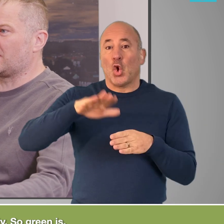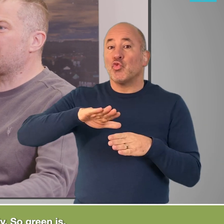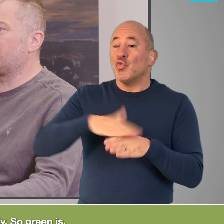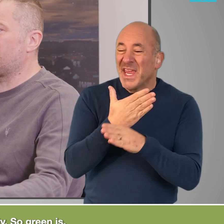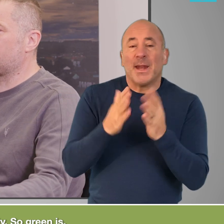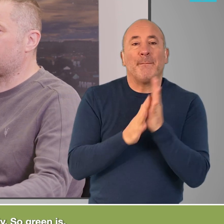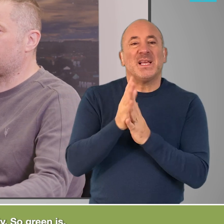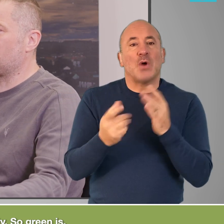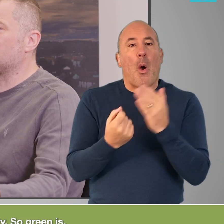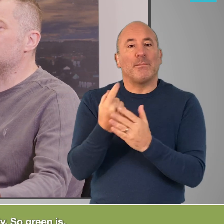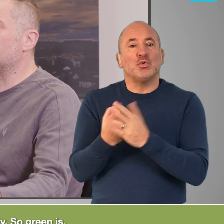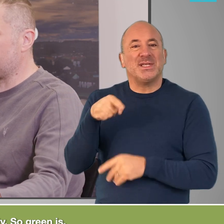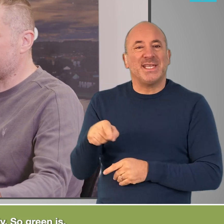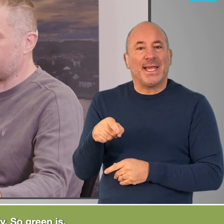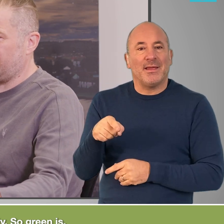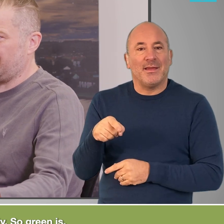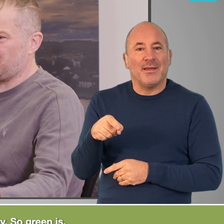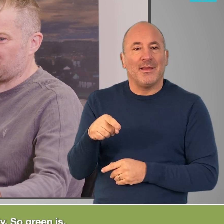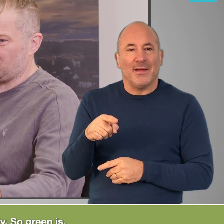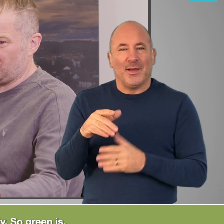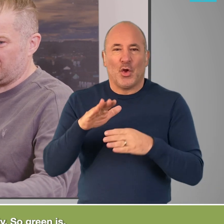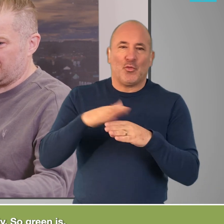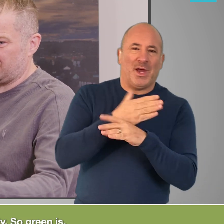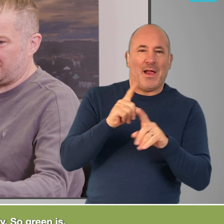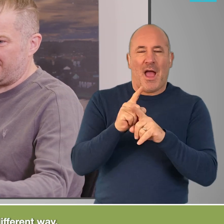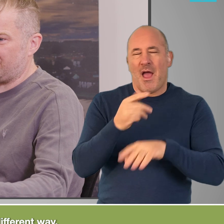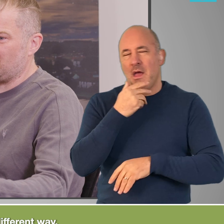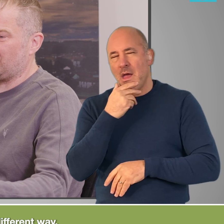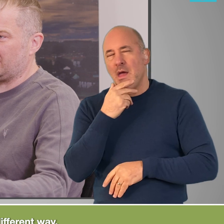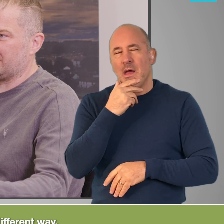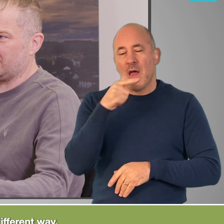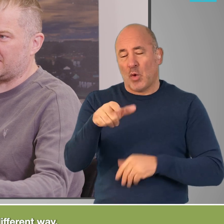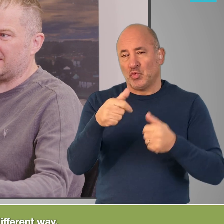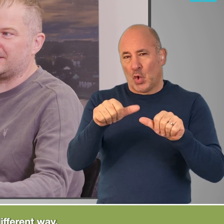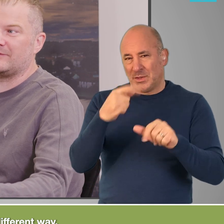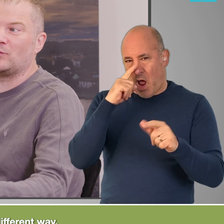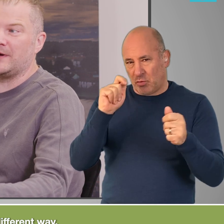Green is the opportunity. So green is, if you think of it in a different way,